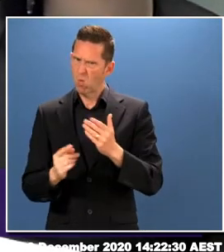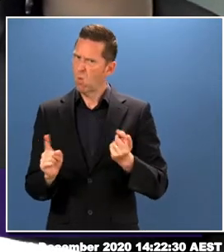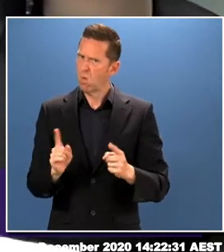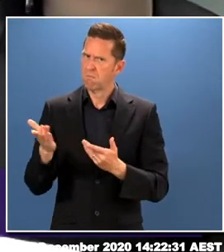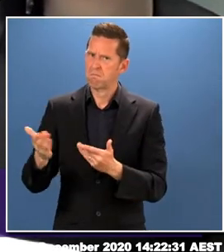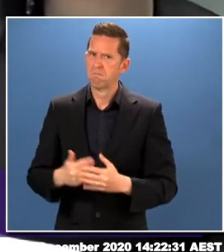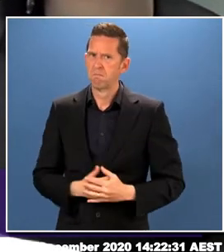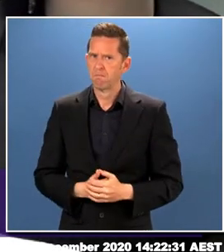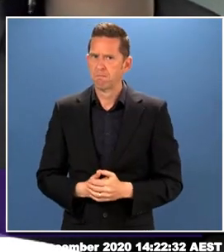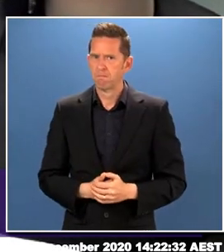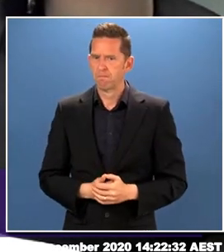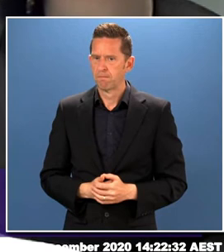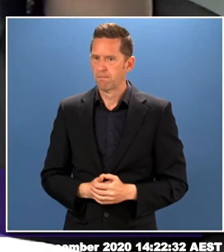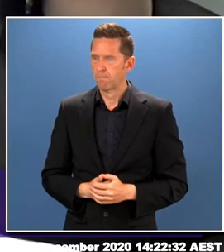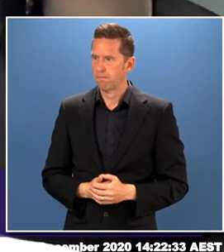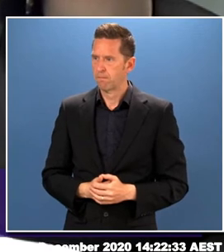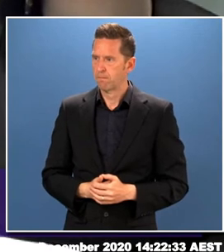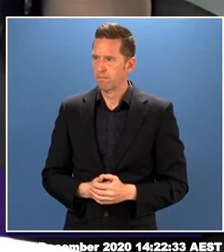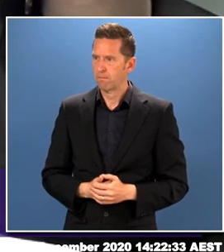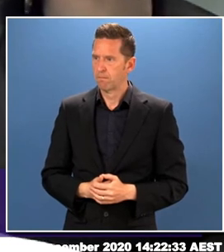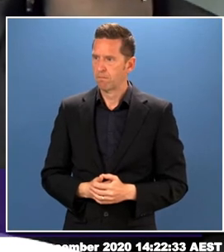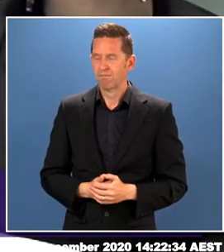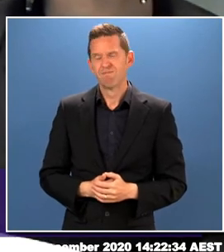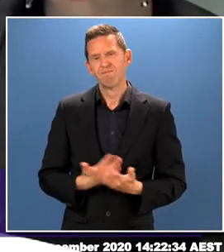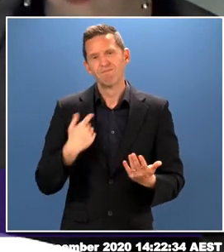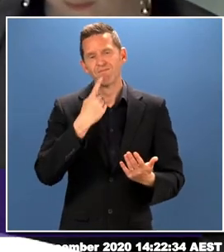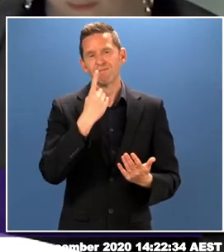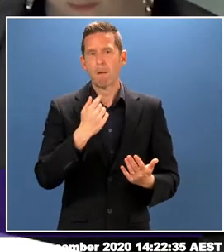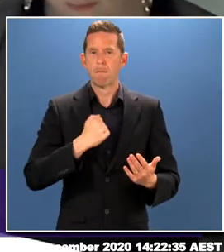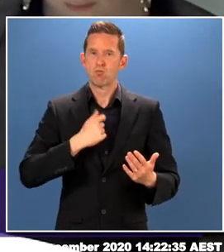Well, sort of sitting in my role at the Alliance, I certainly